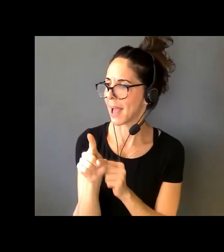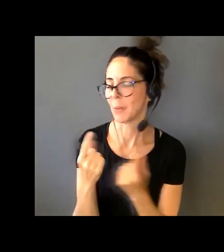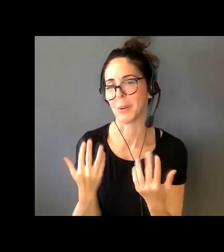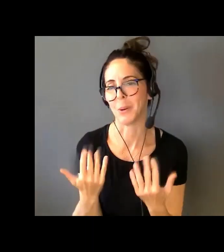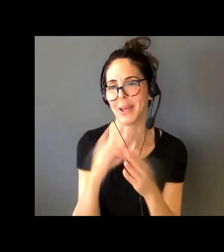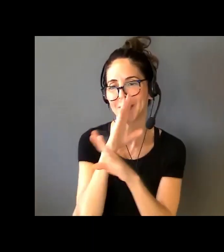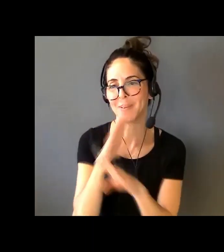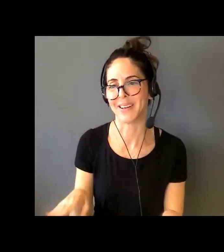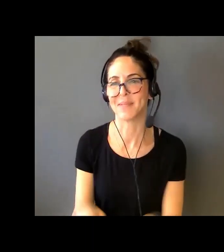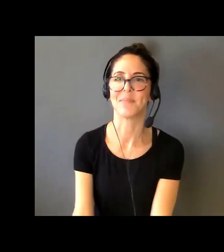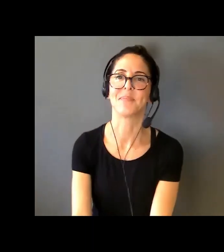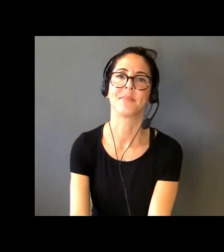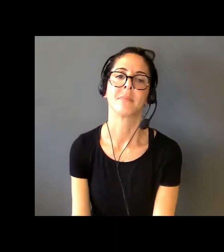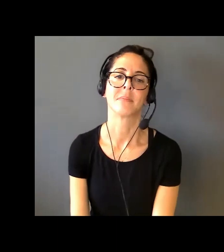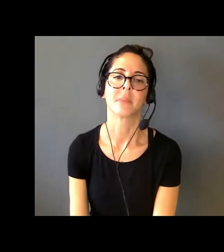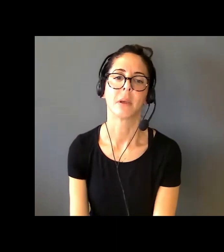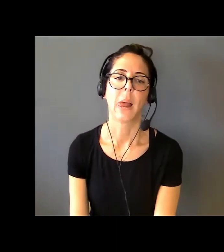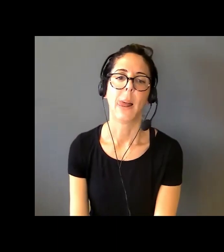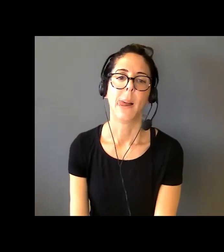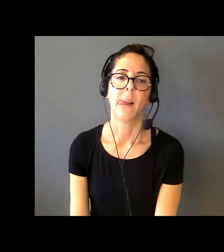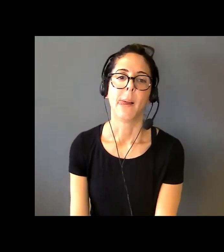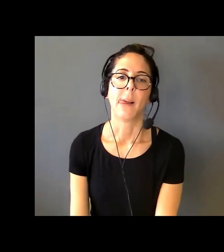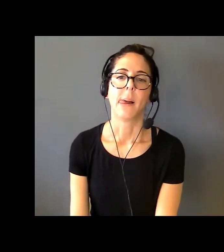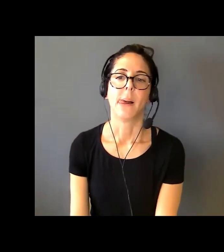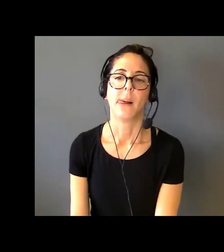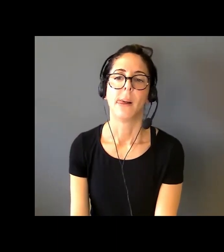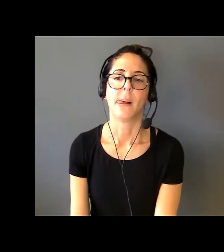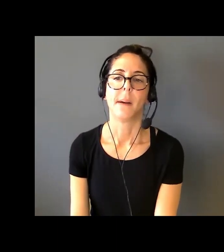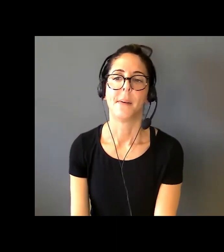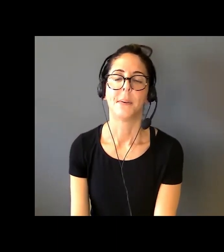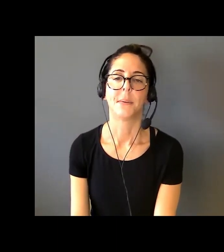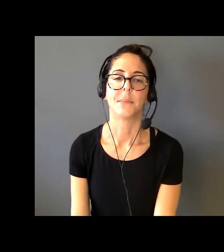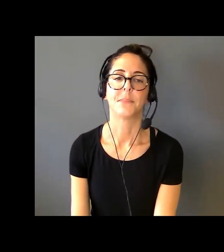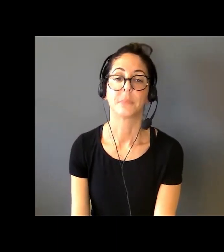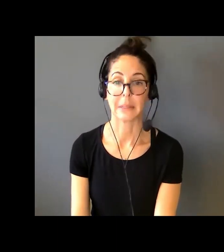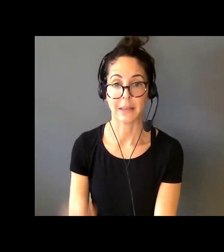And feel free to chime in. If you want to raise your hand, you’re welcome to turn